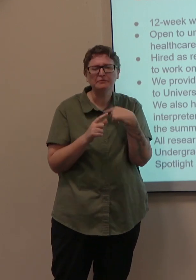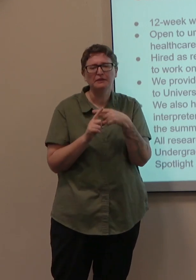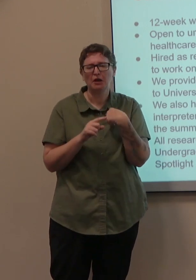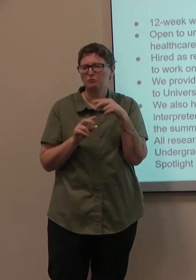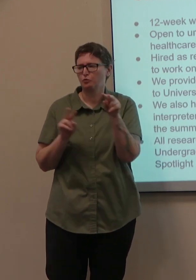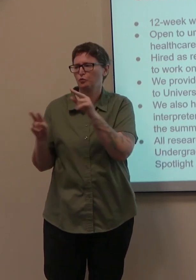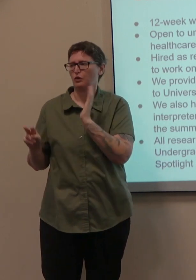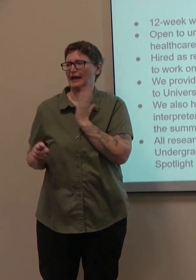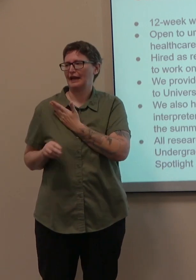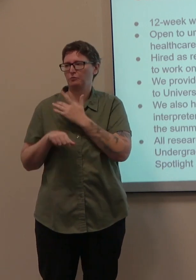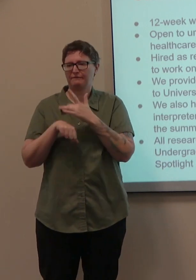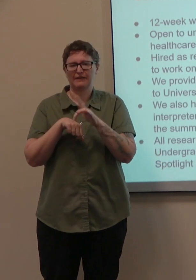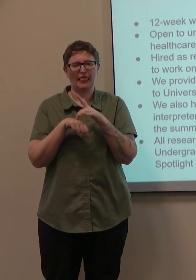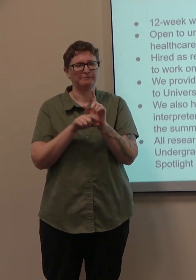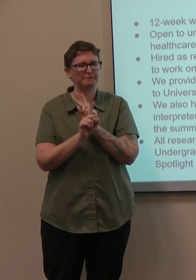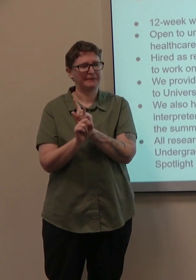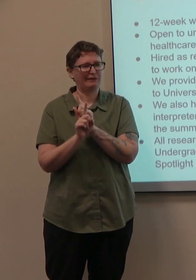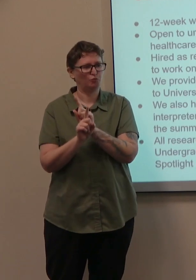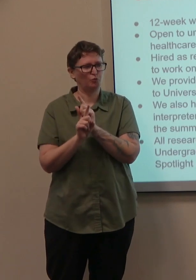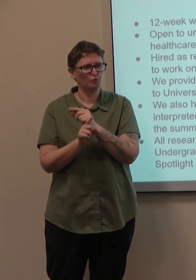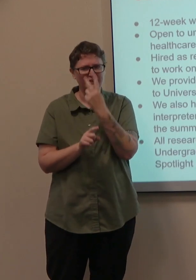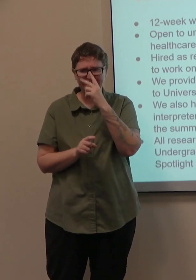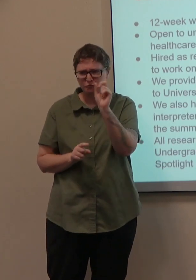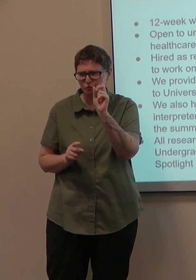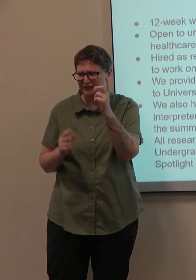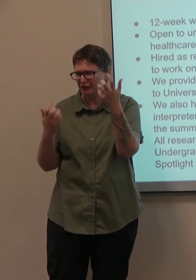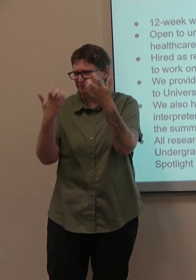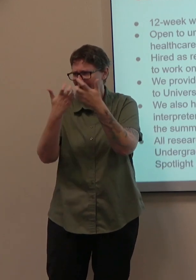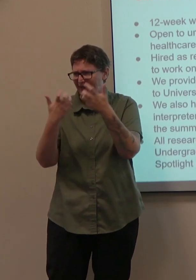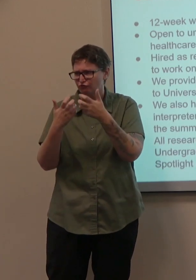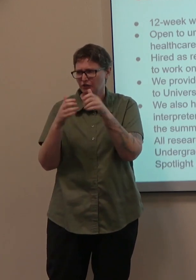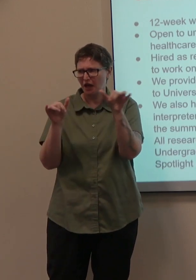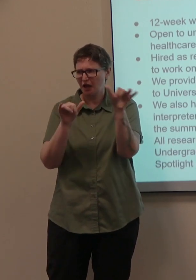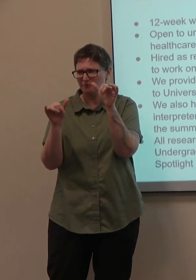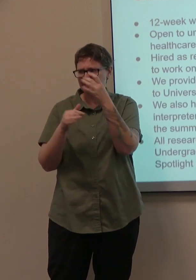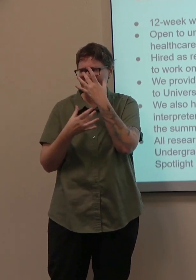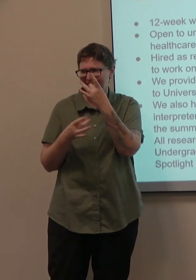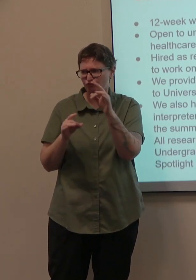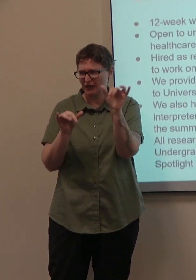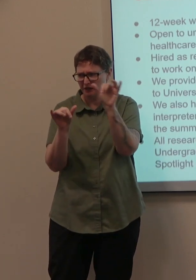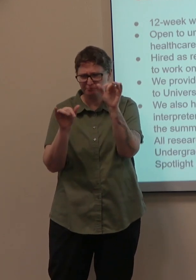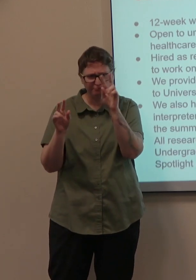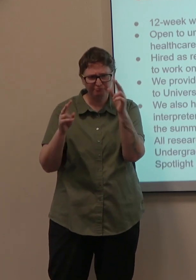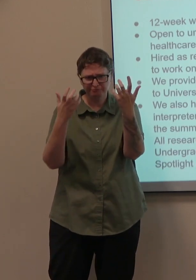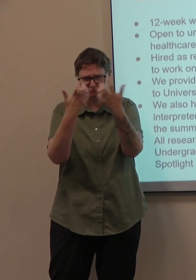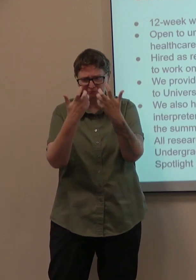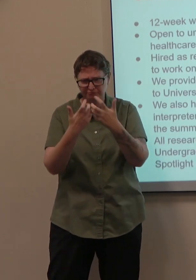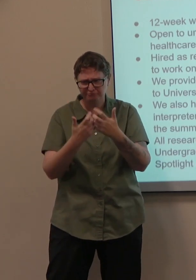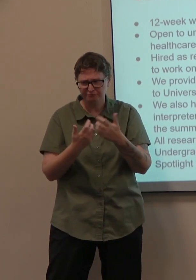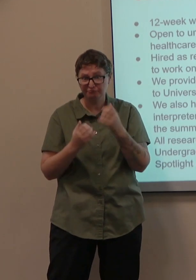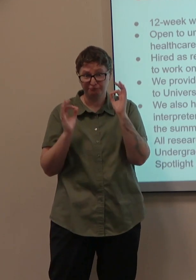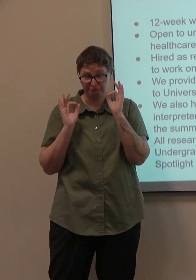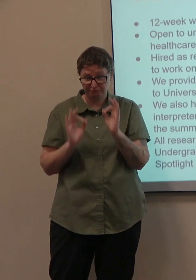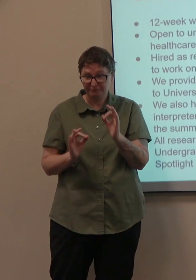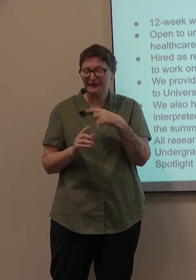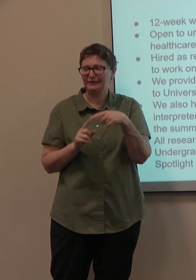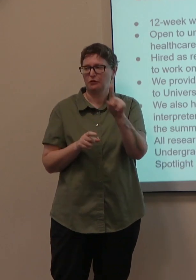what their motivations are. And then we look at our available mentors to see what the best fit would be for them. We pair them up with mentors,